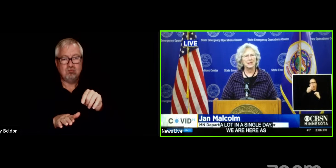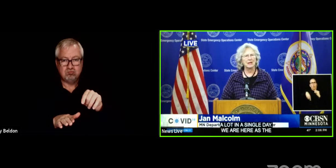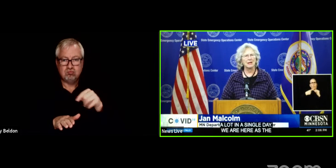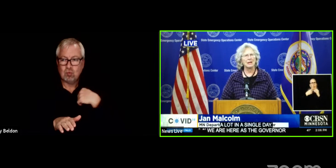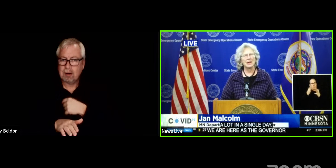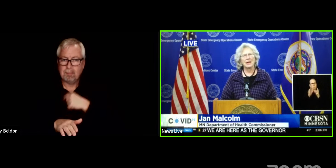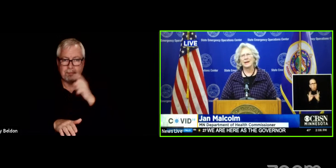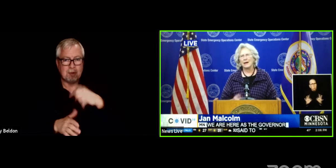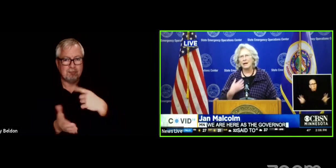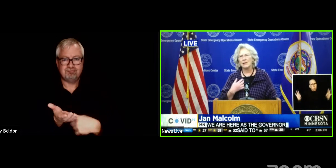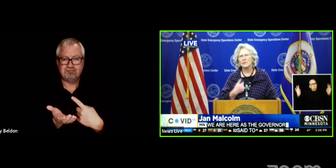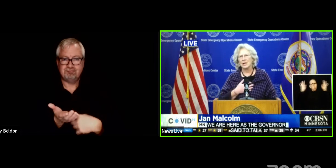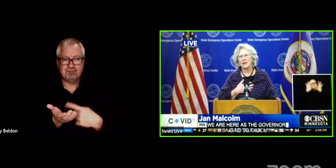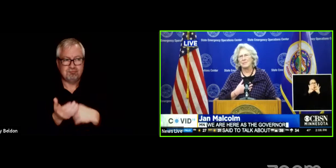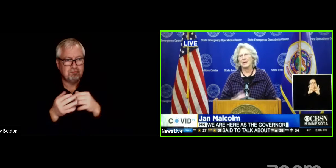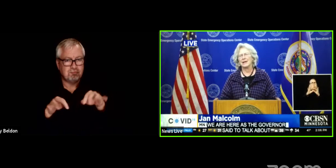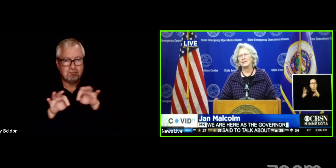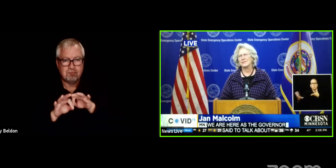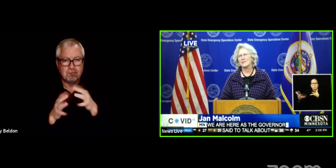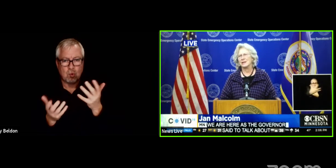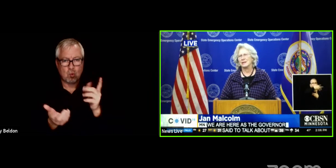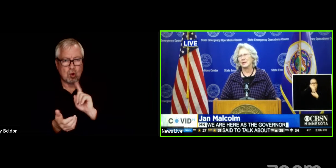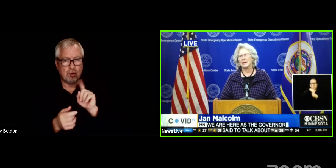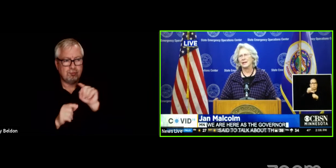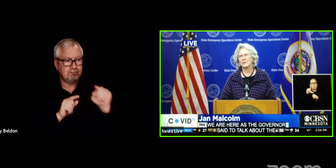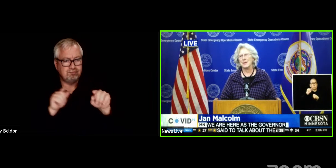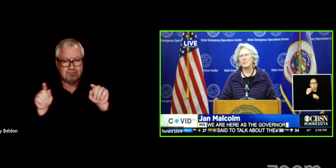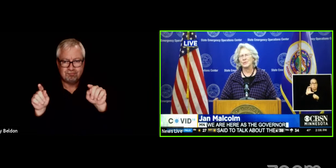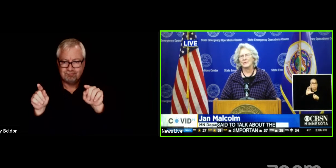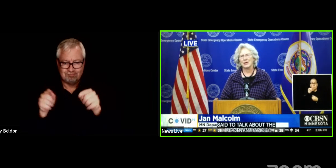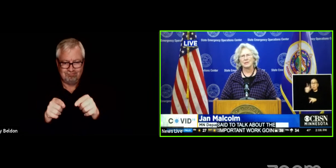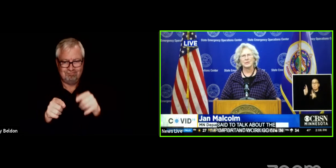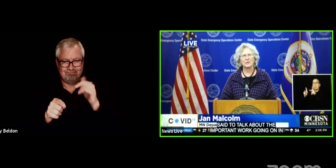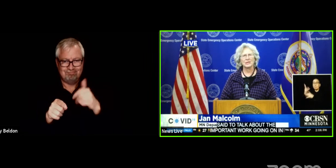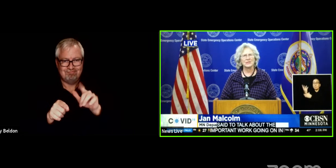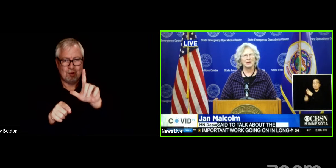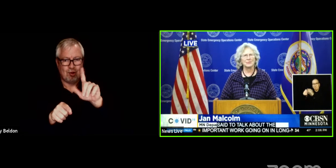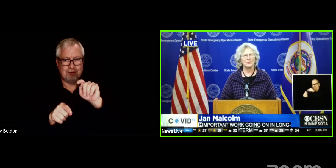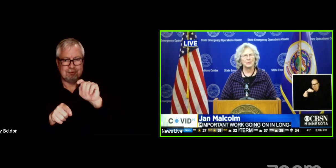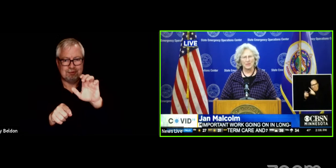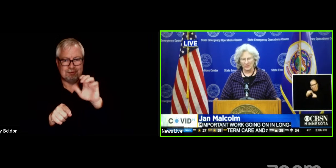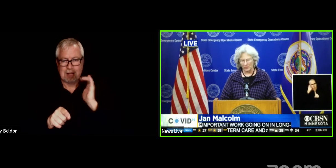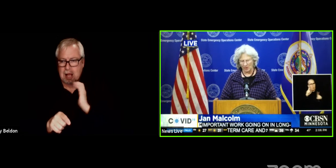CARE AND OUR JOB AS MEMBERS OF OUR COMMUNITY TO HELP SUPPORT THIS WORK.